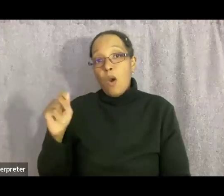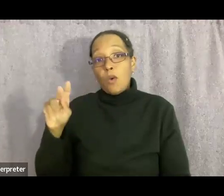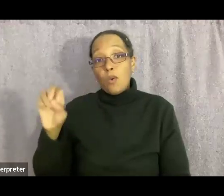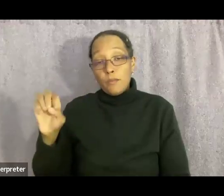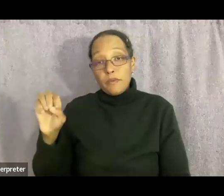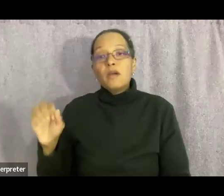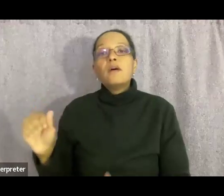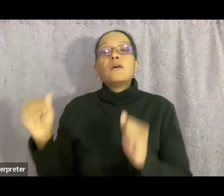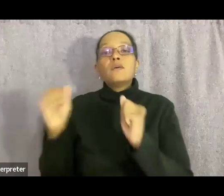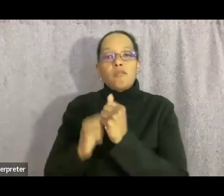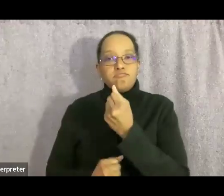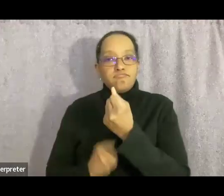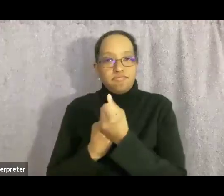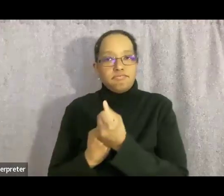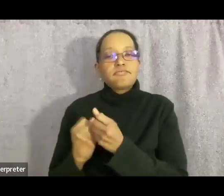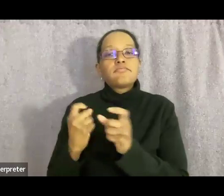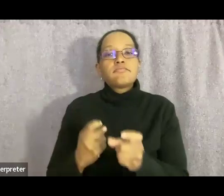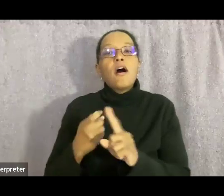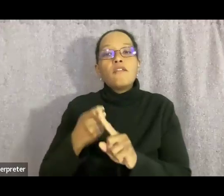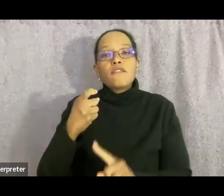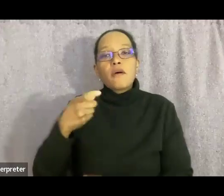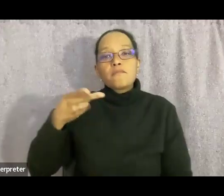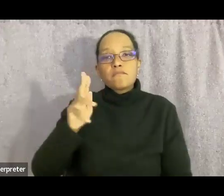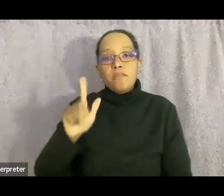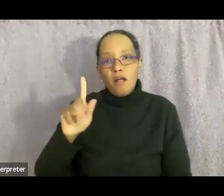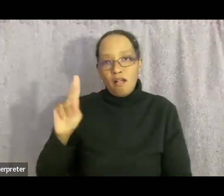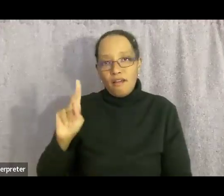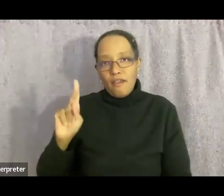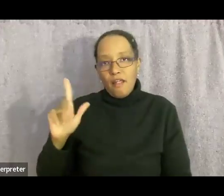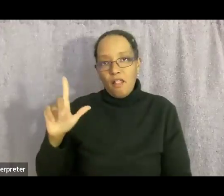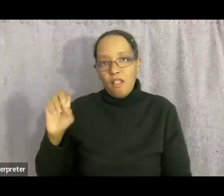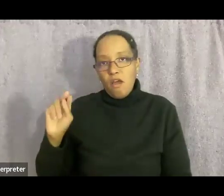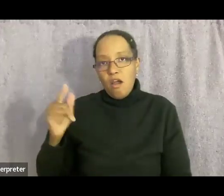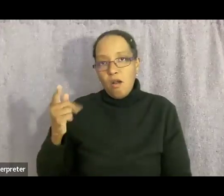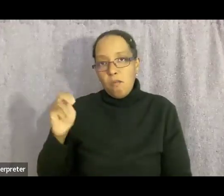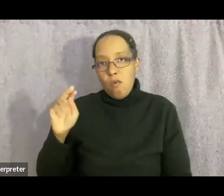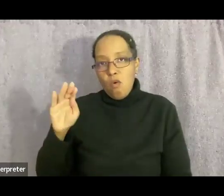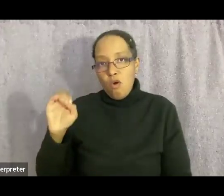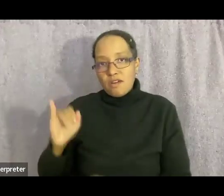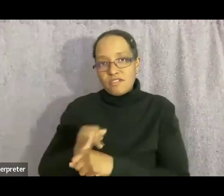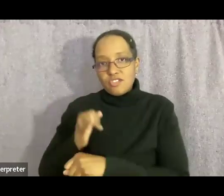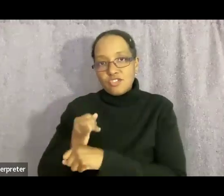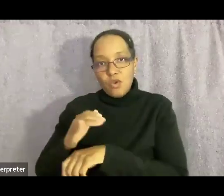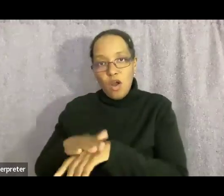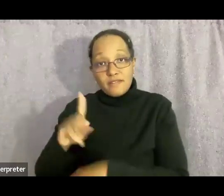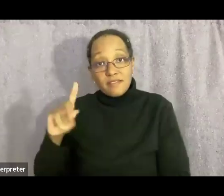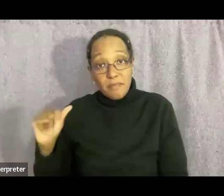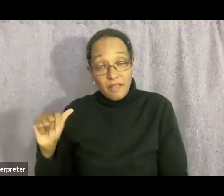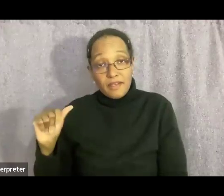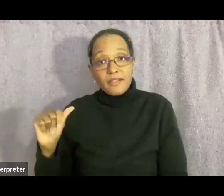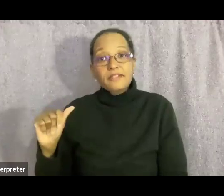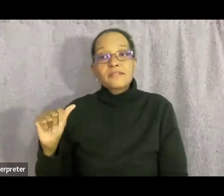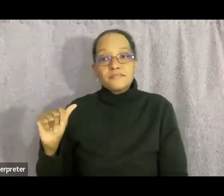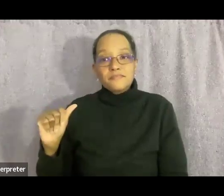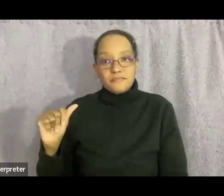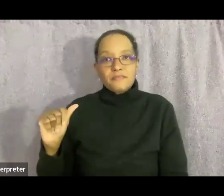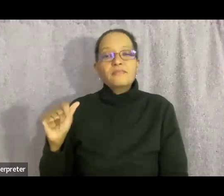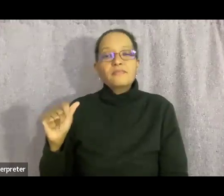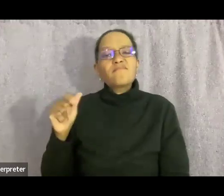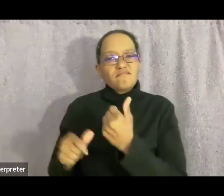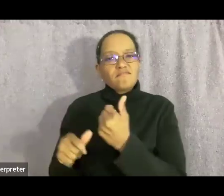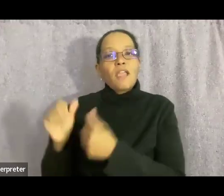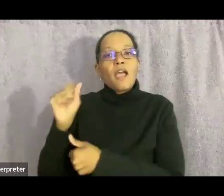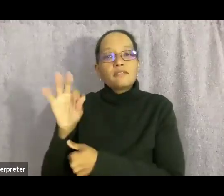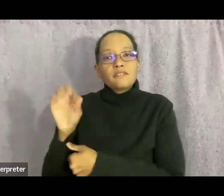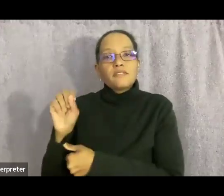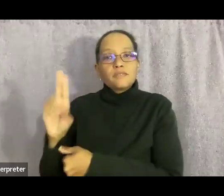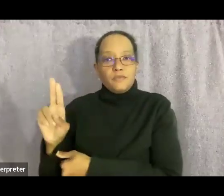with support from the Paul K. Longmore Institute on Disability at San Francisco State University.